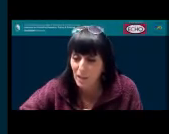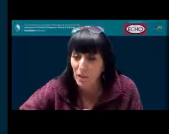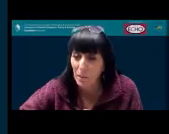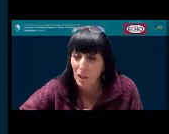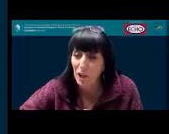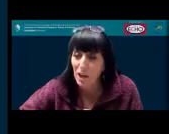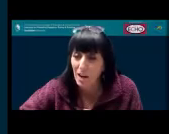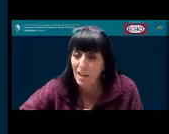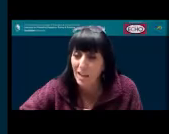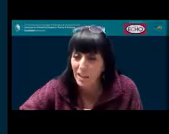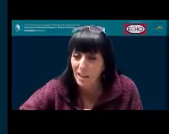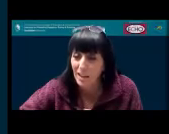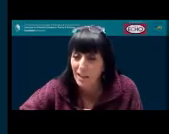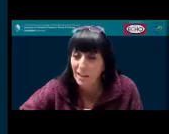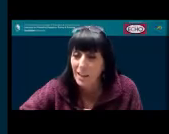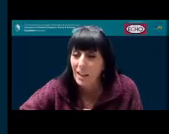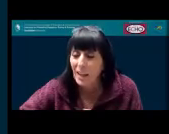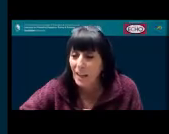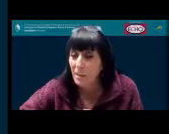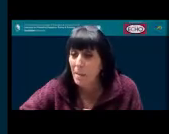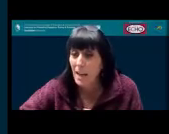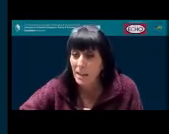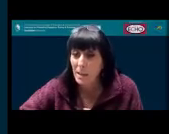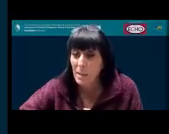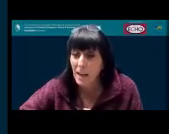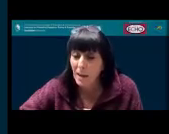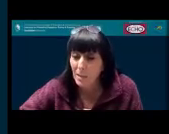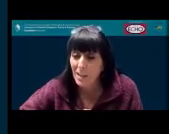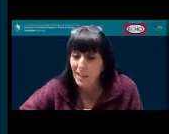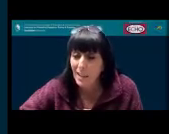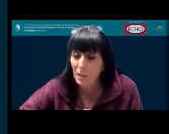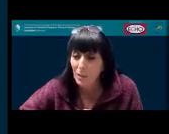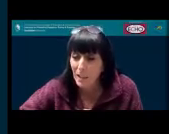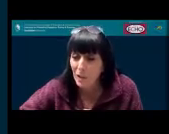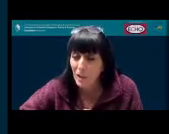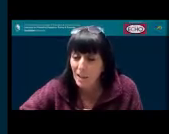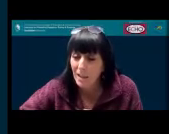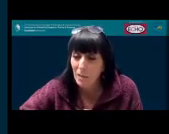information on this call, and to be able to get resources and